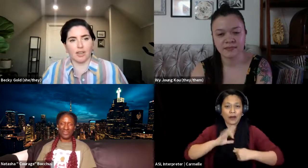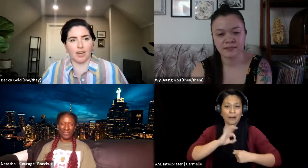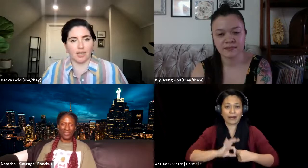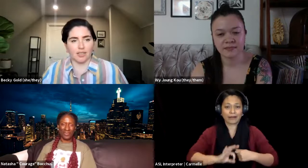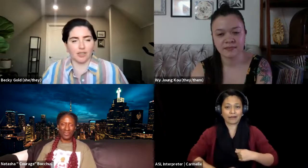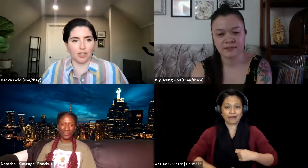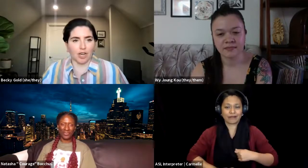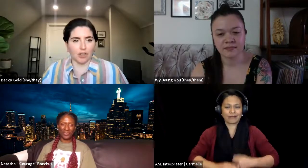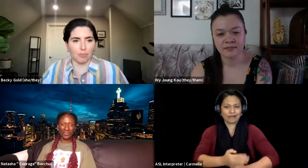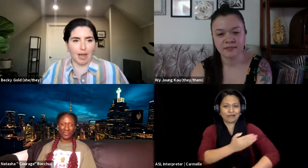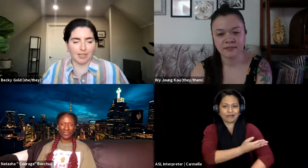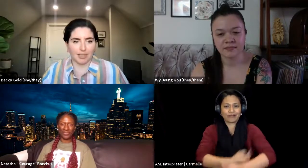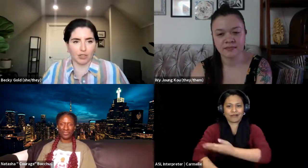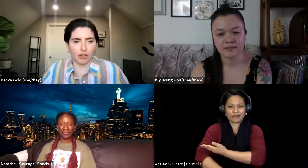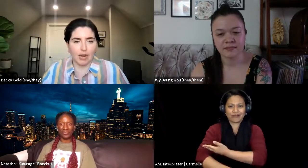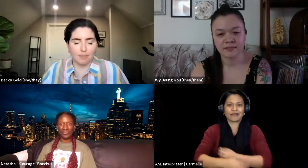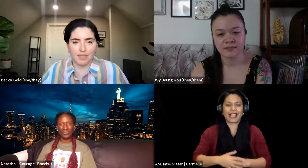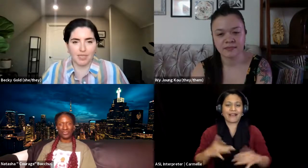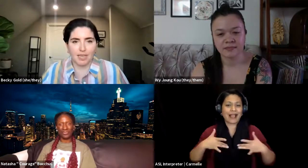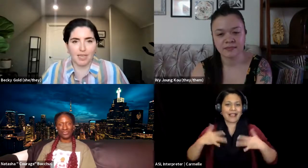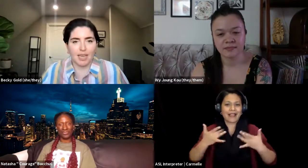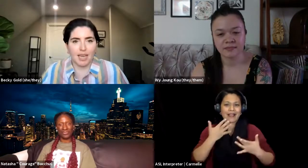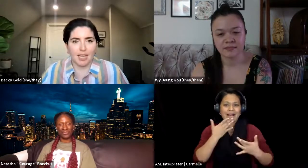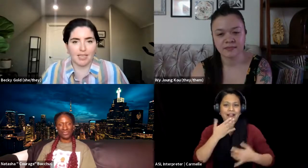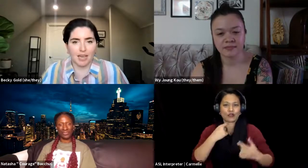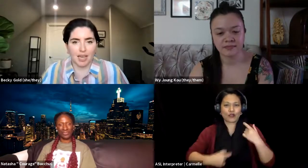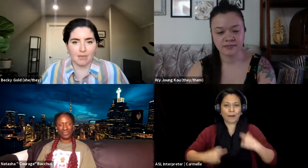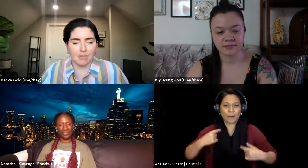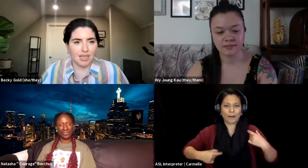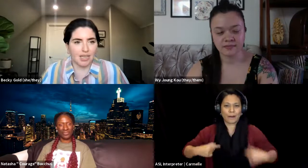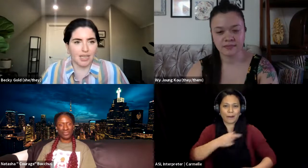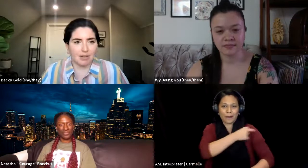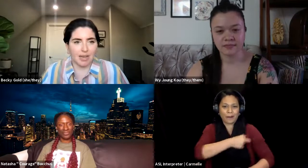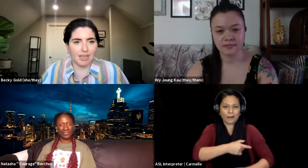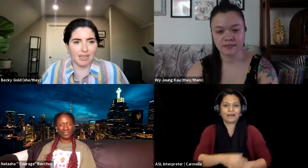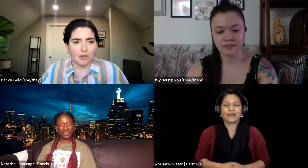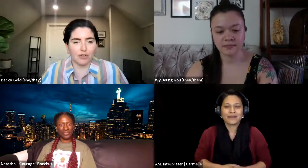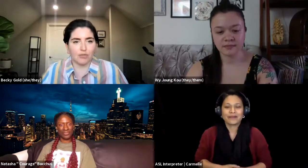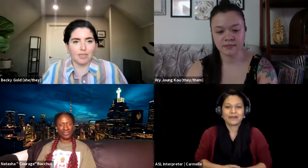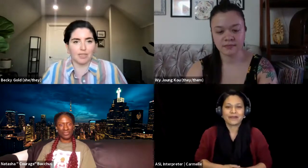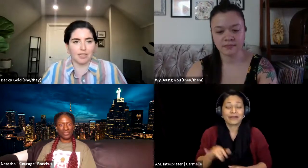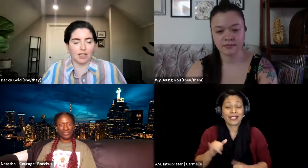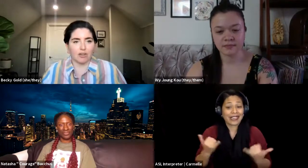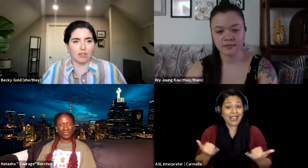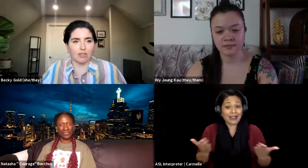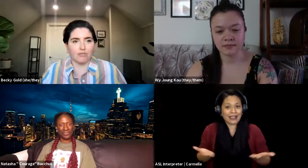that has different color pastel stripes and i'm sitting in my living room in Tkaronto